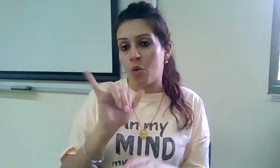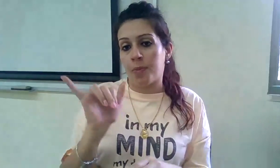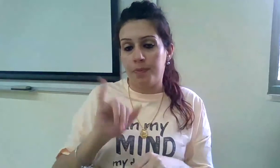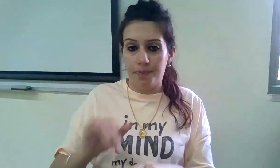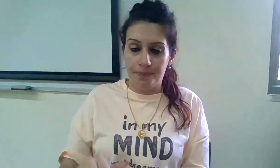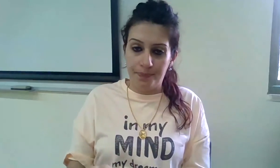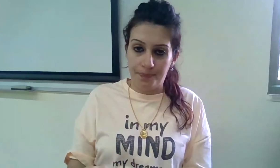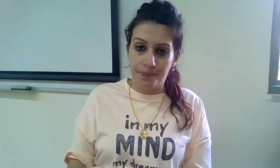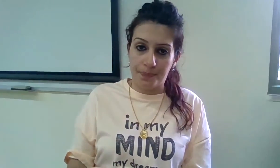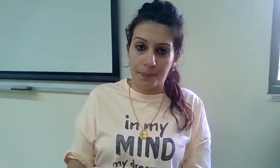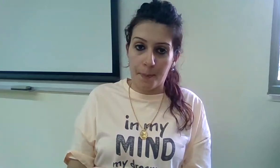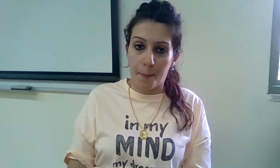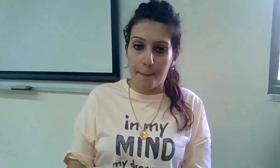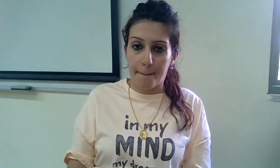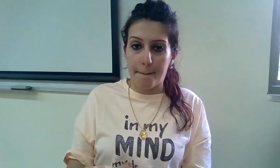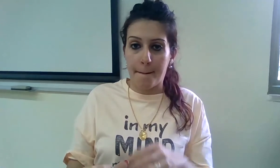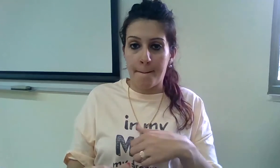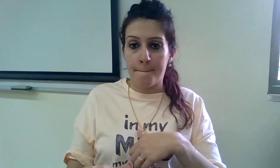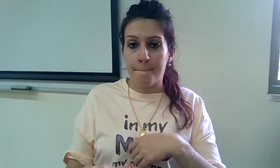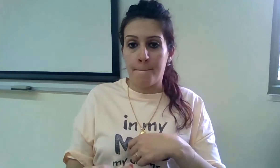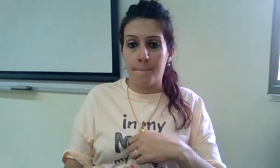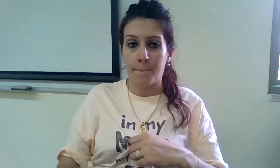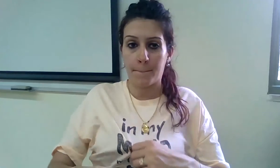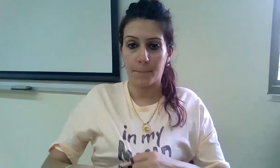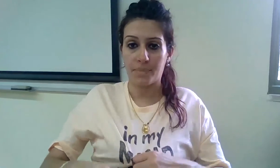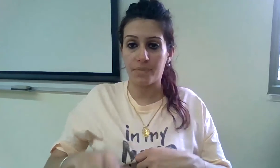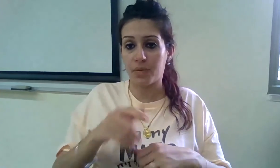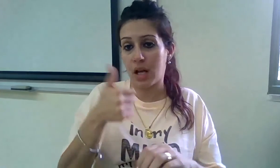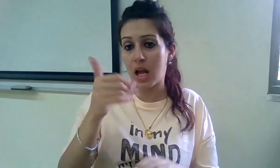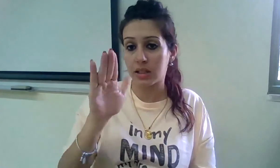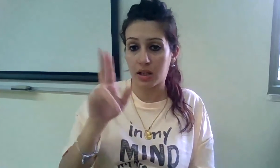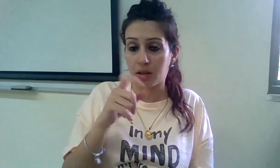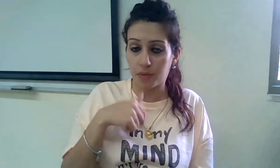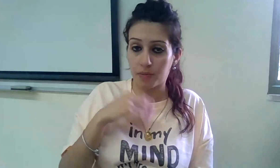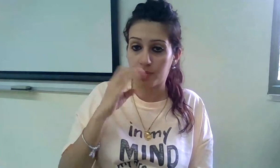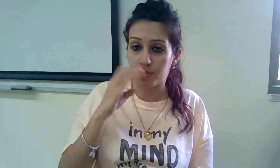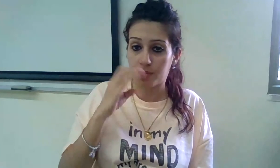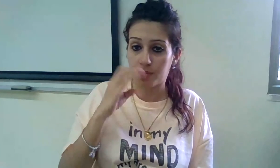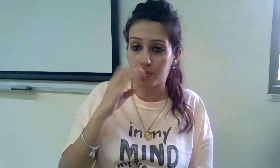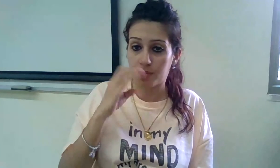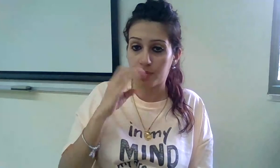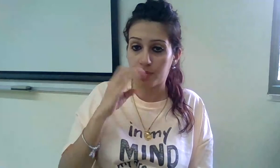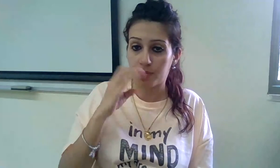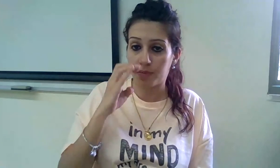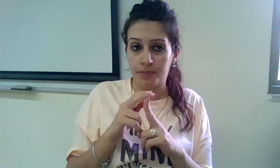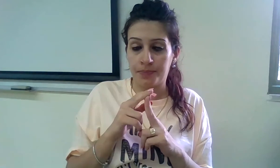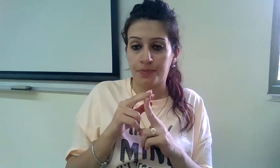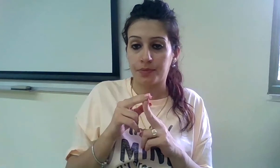But this can only happen if the assessment is relative. So when you don't have